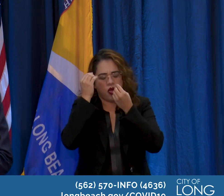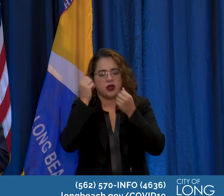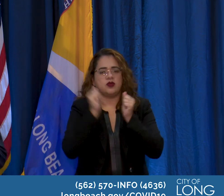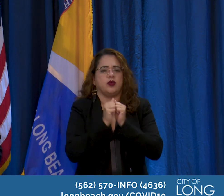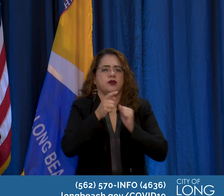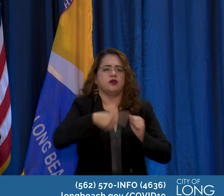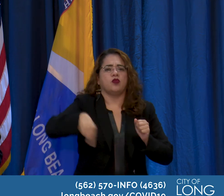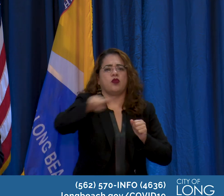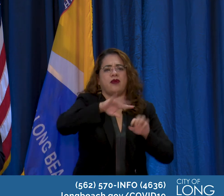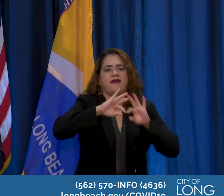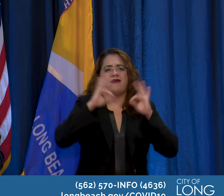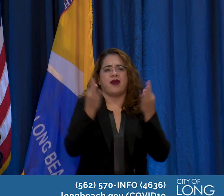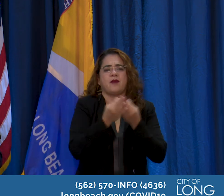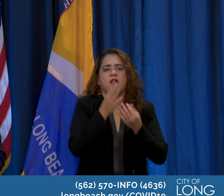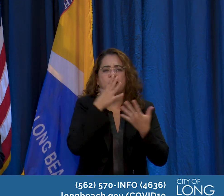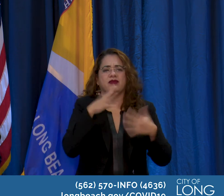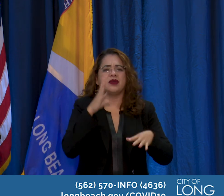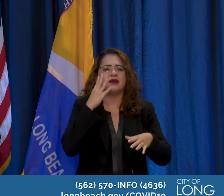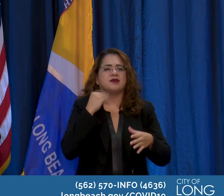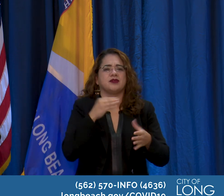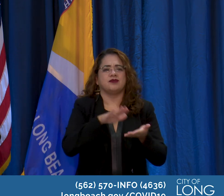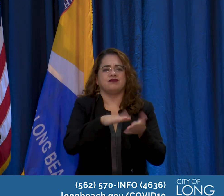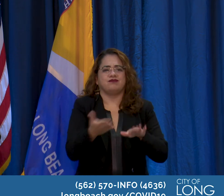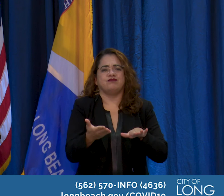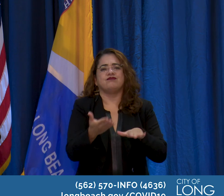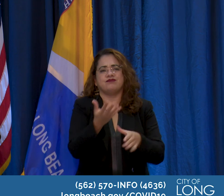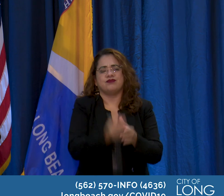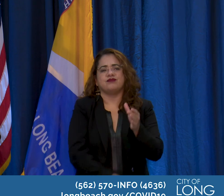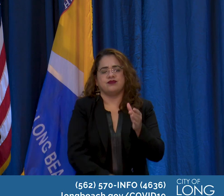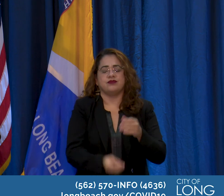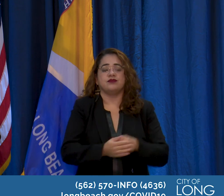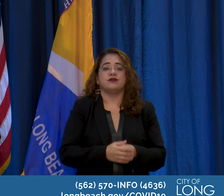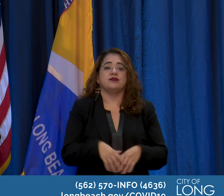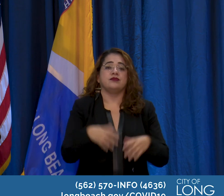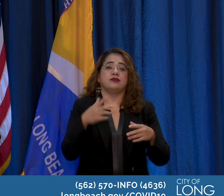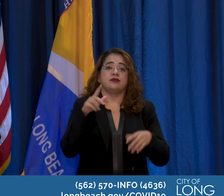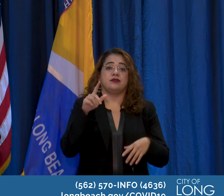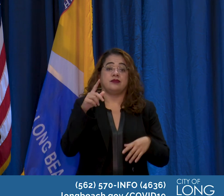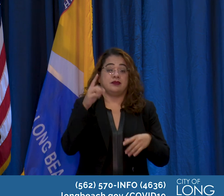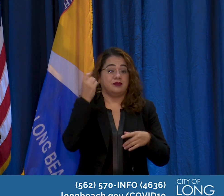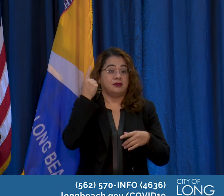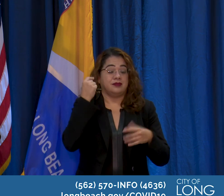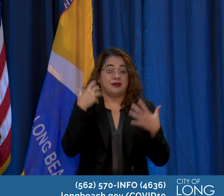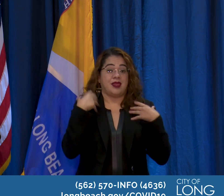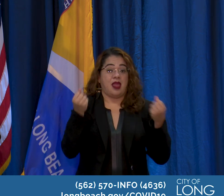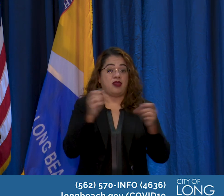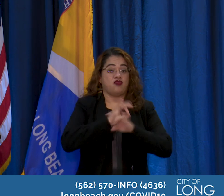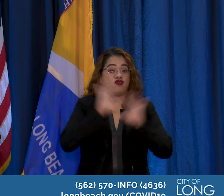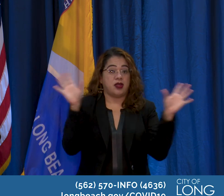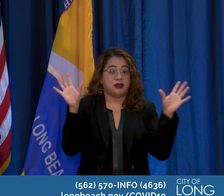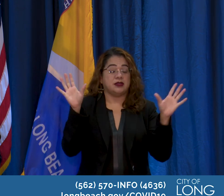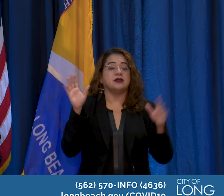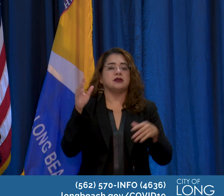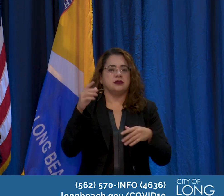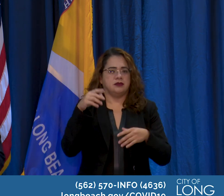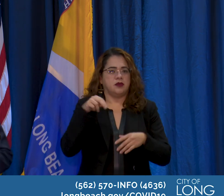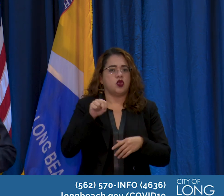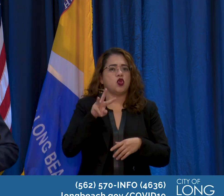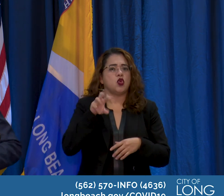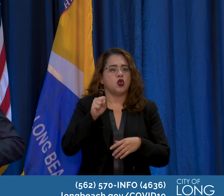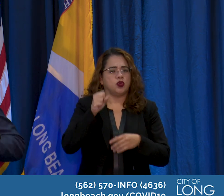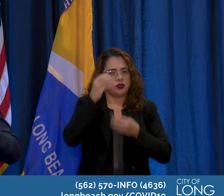We, early on in this health crisis, of course we have done these updates pretty consistently,